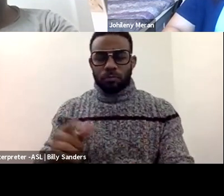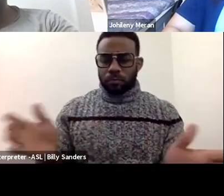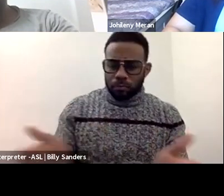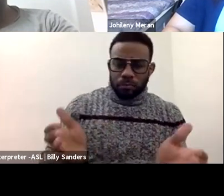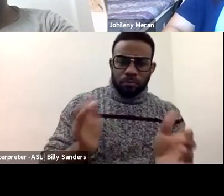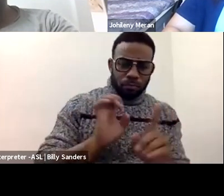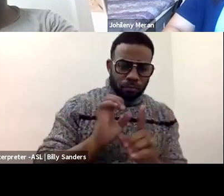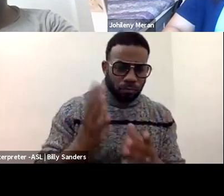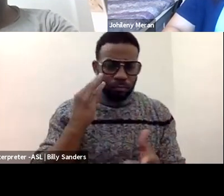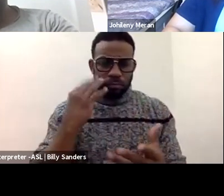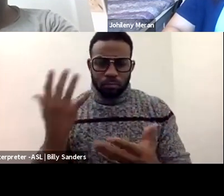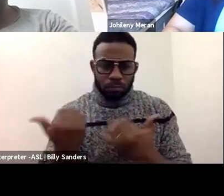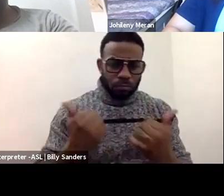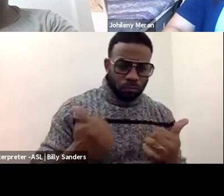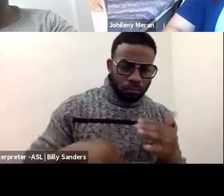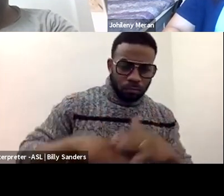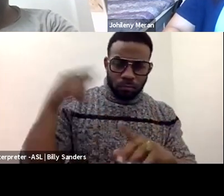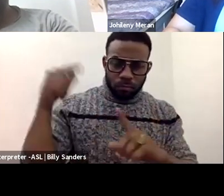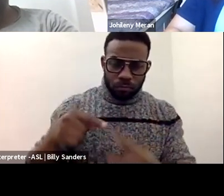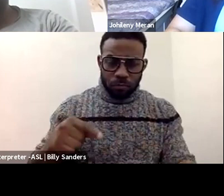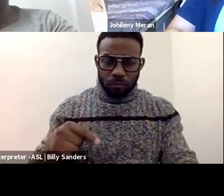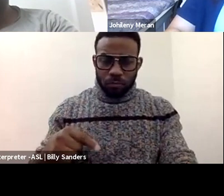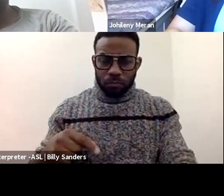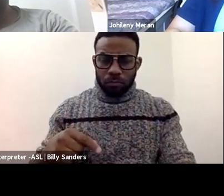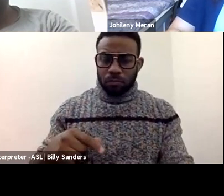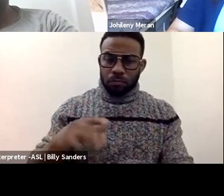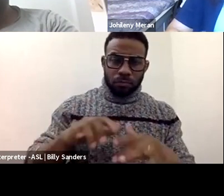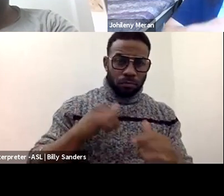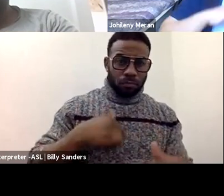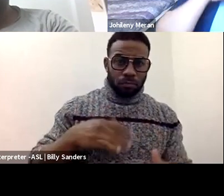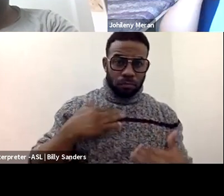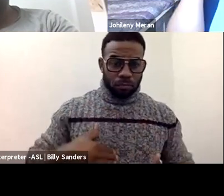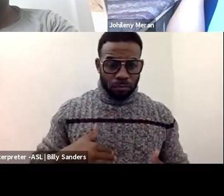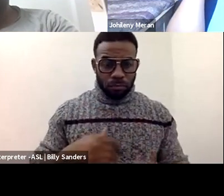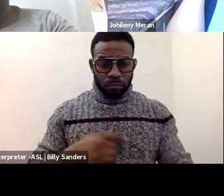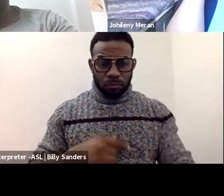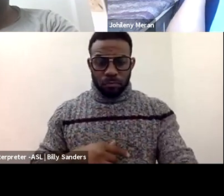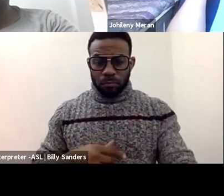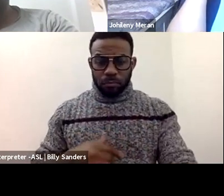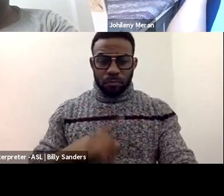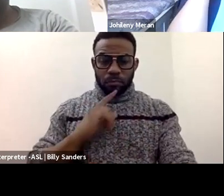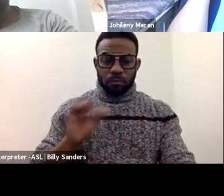experiences to the point where I saw it was at the expense of my body. So I really urge